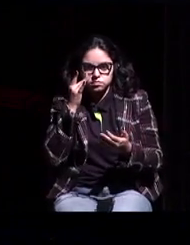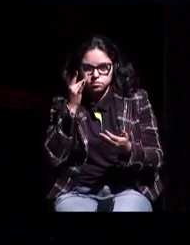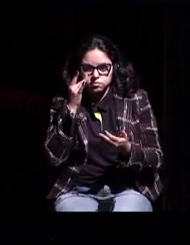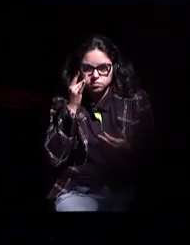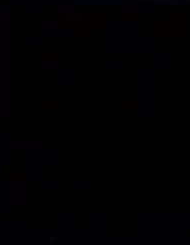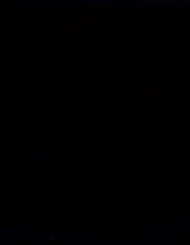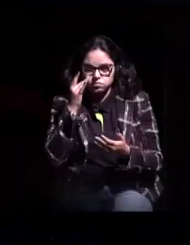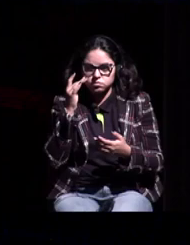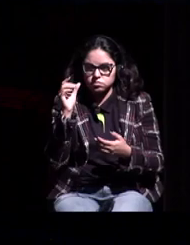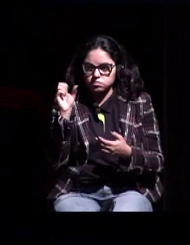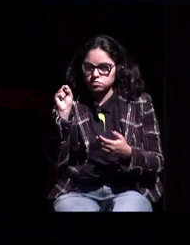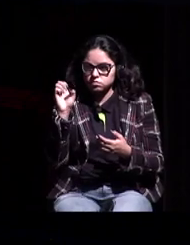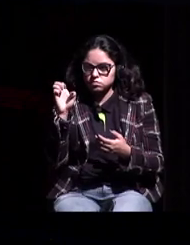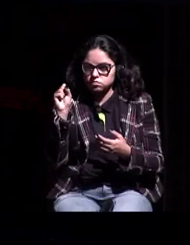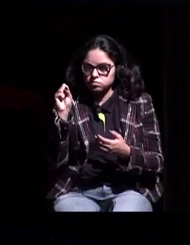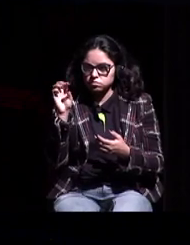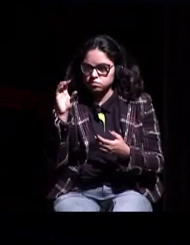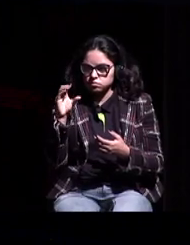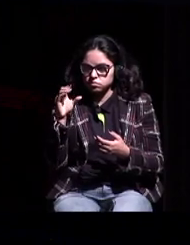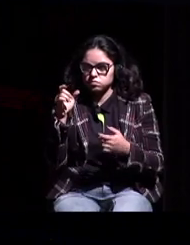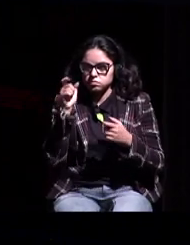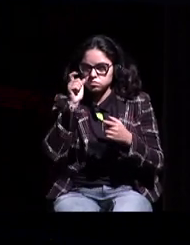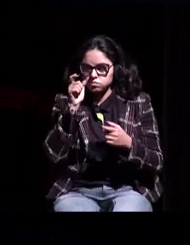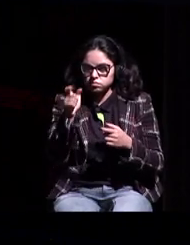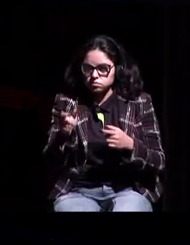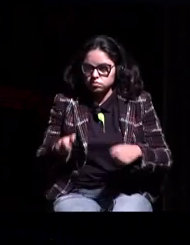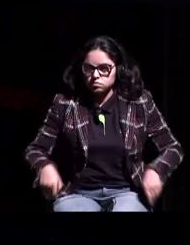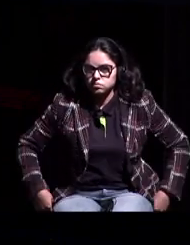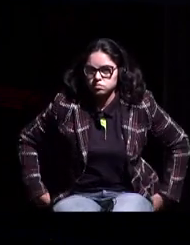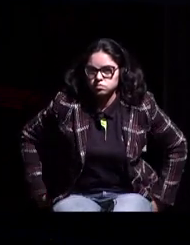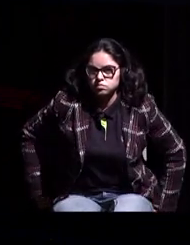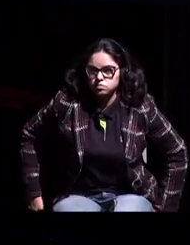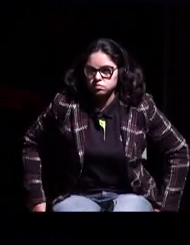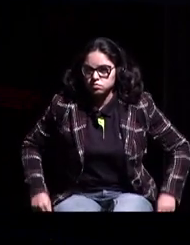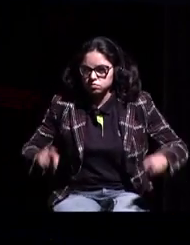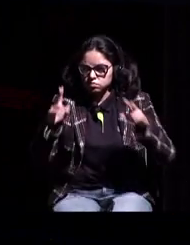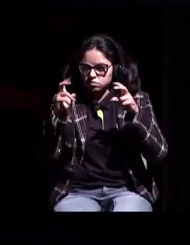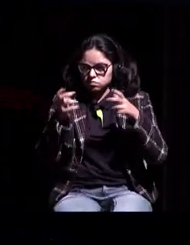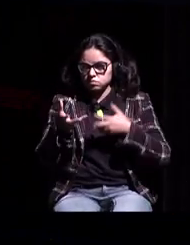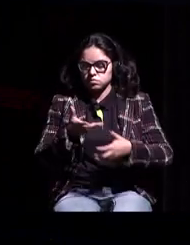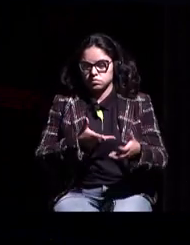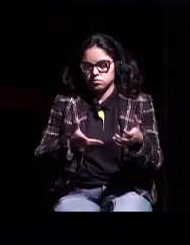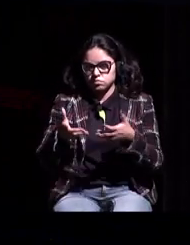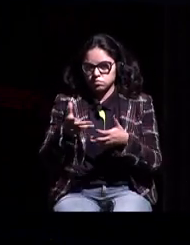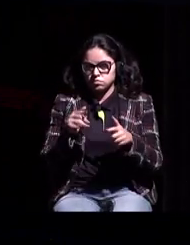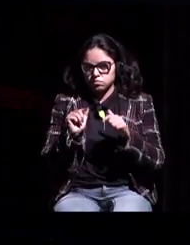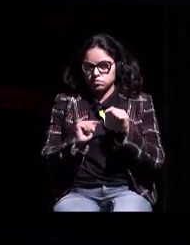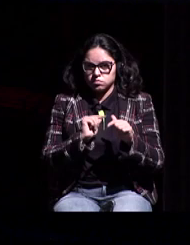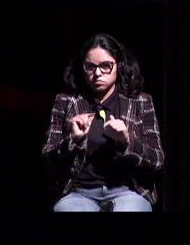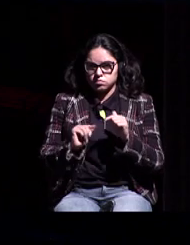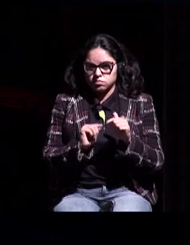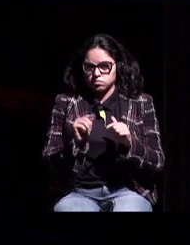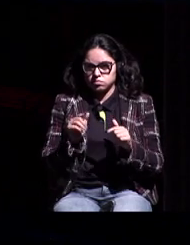for the interest so that the matters of this work can be presented in the discussion about tourism and social tourism.